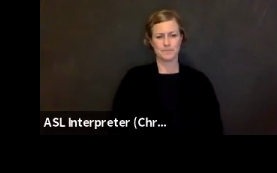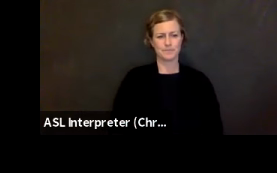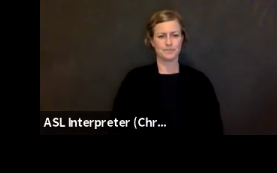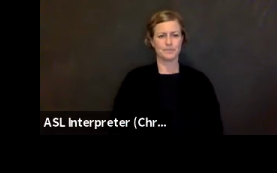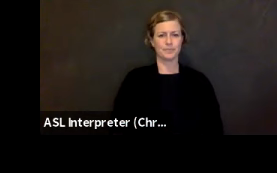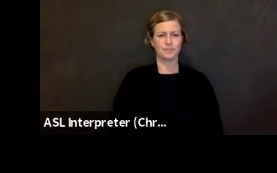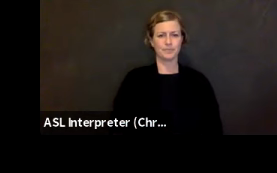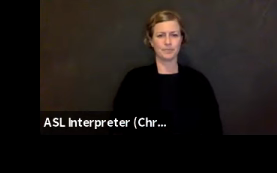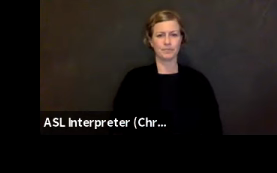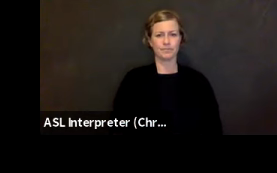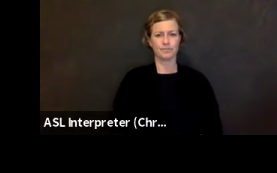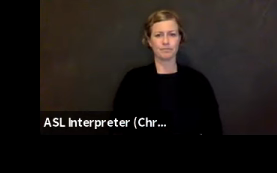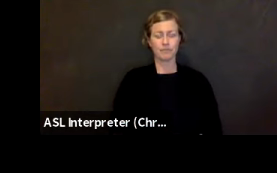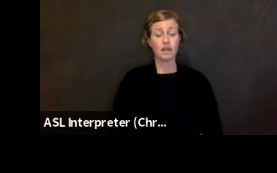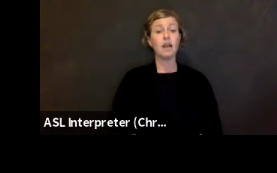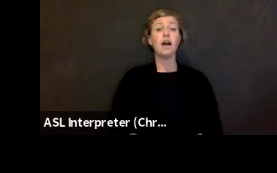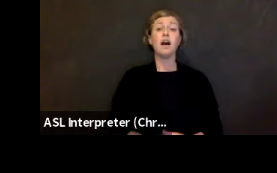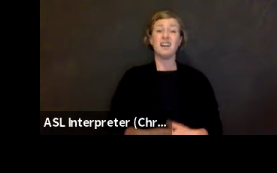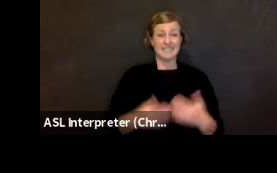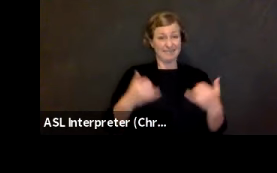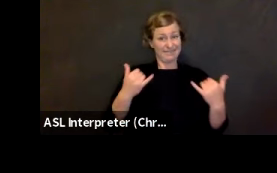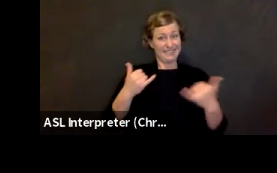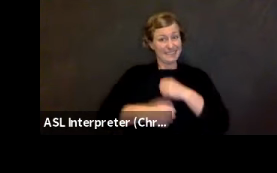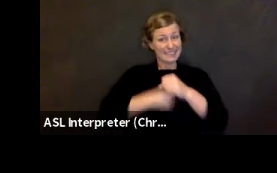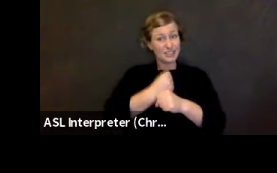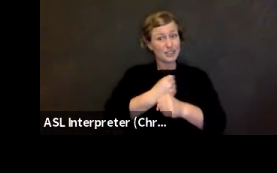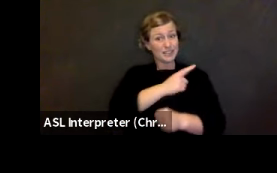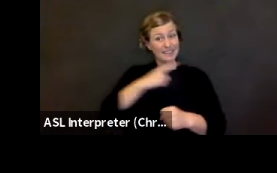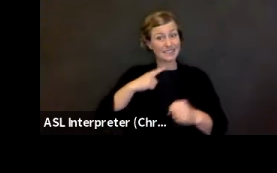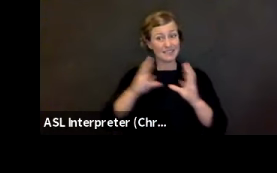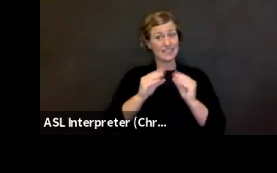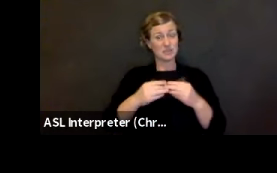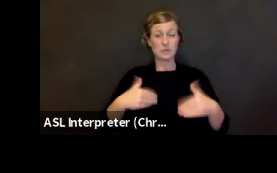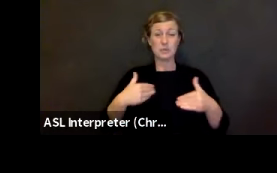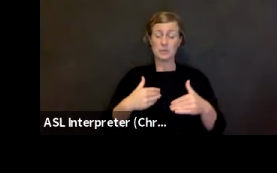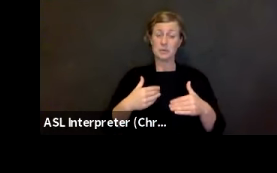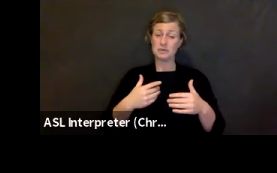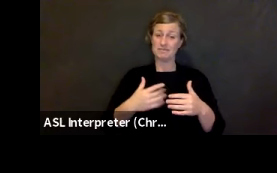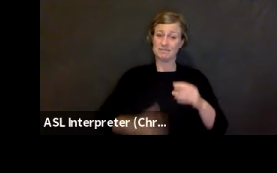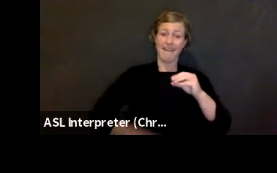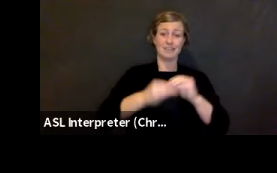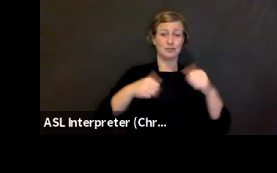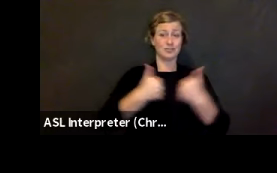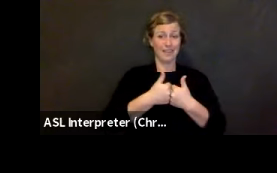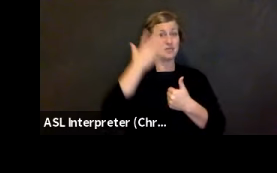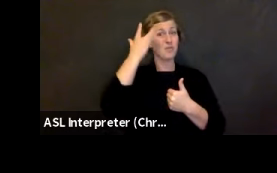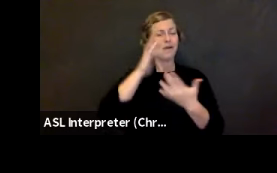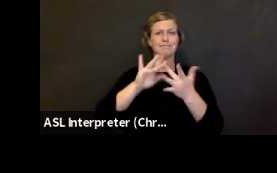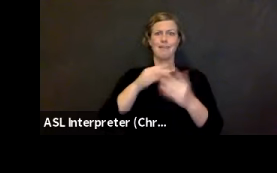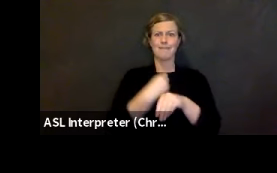legislator and be courteous to them for taking the